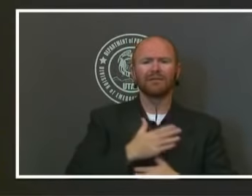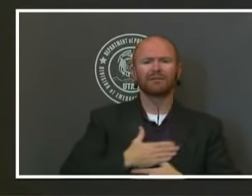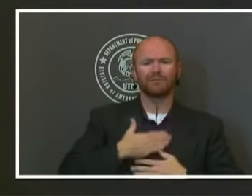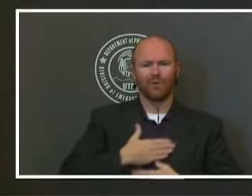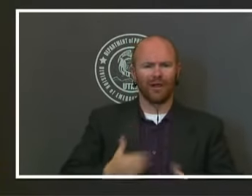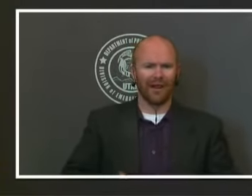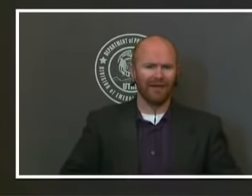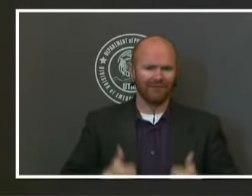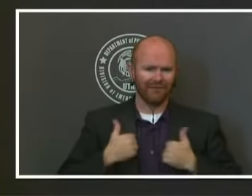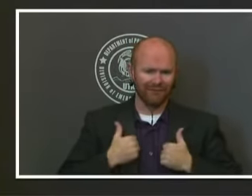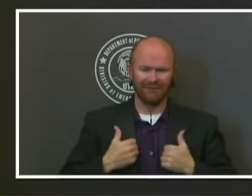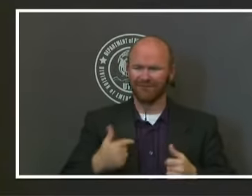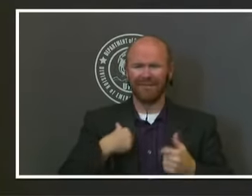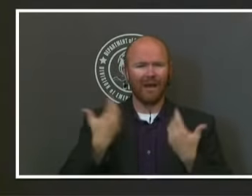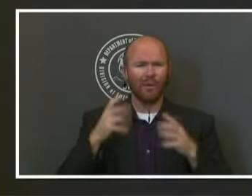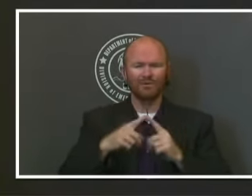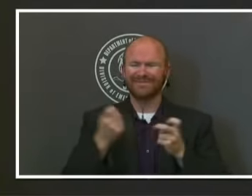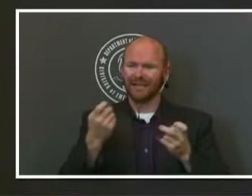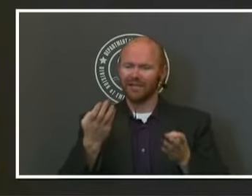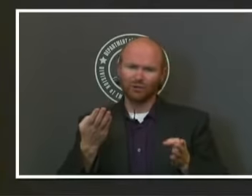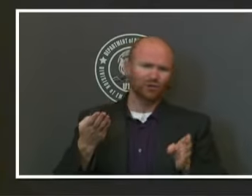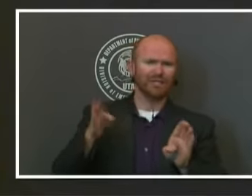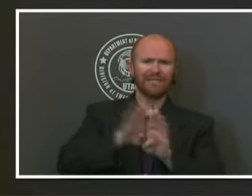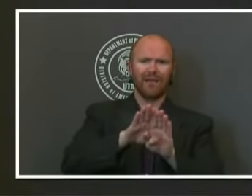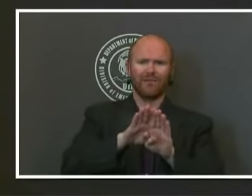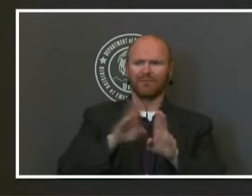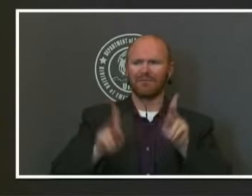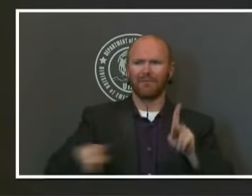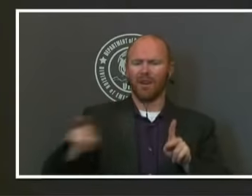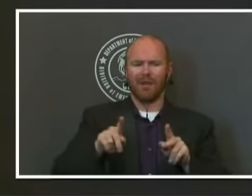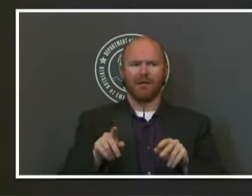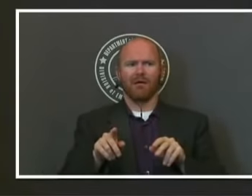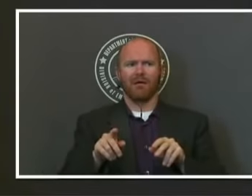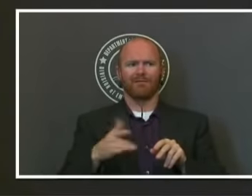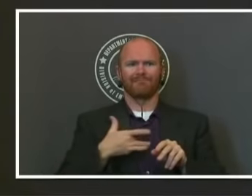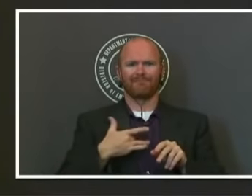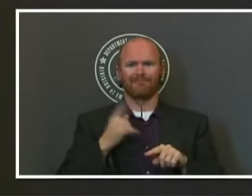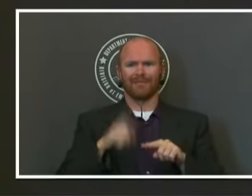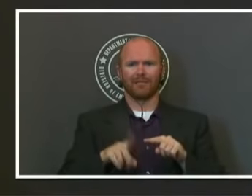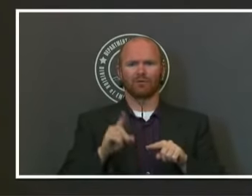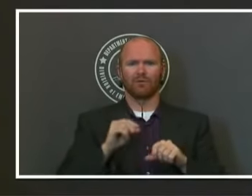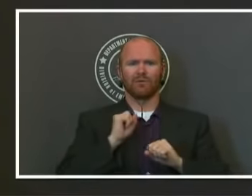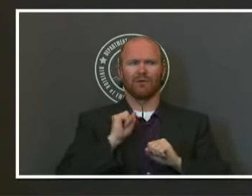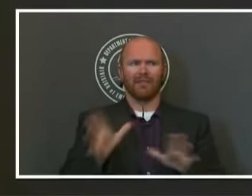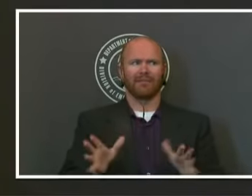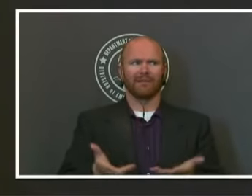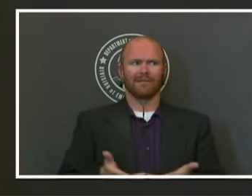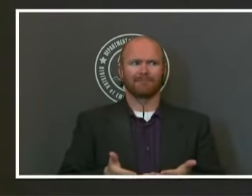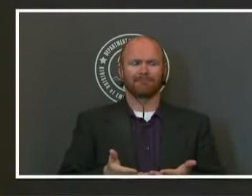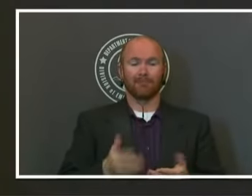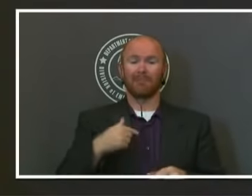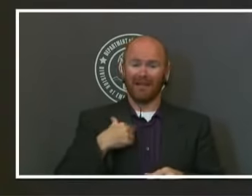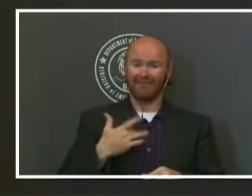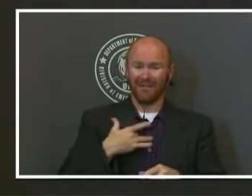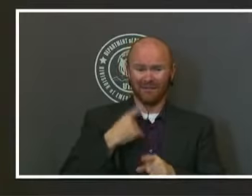thing so shut down the you cannot do anything you can't wiggle